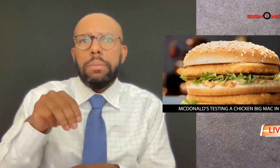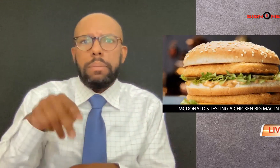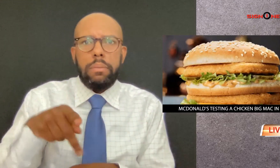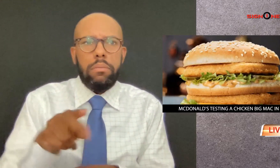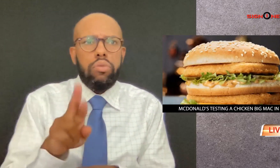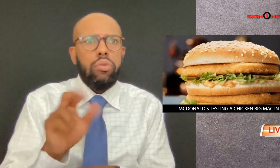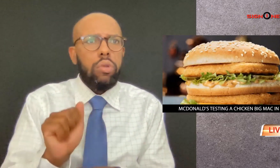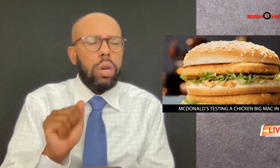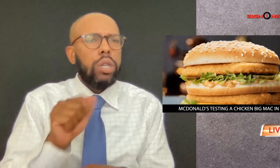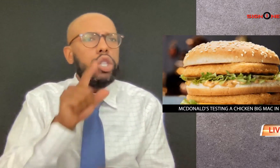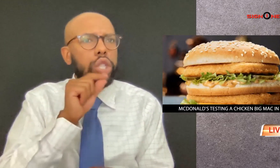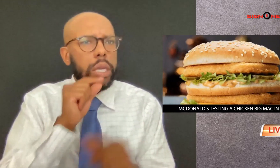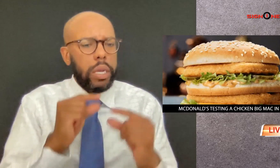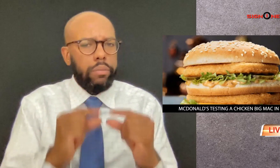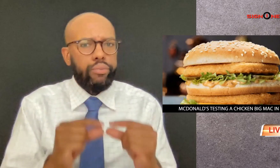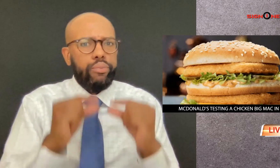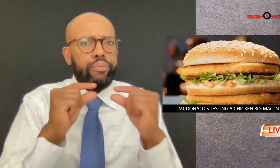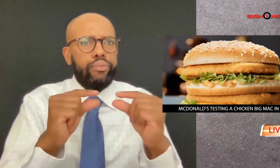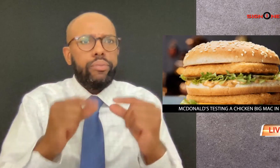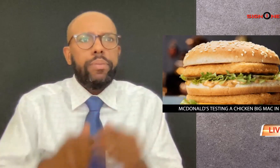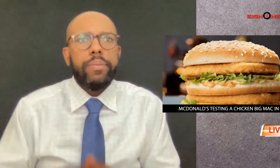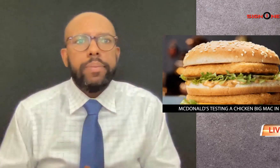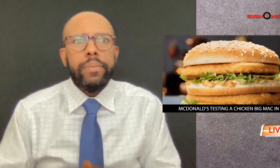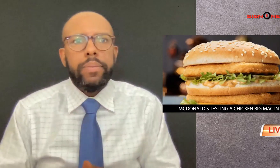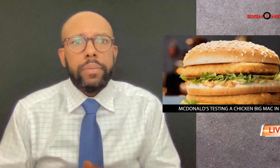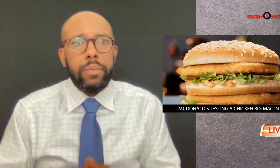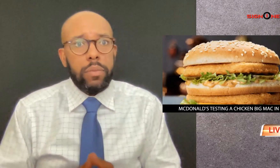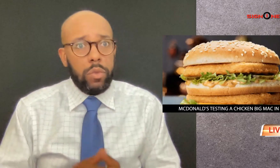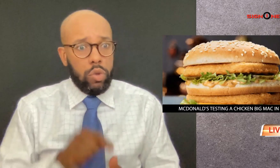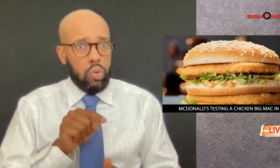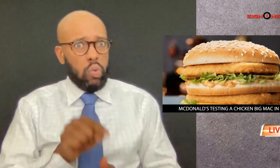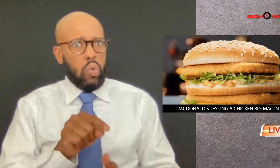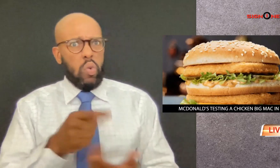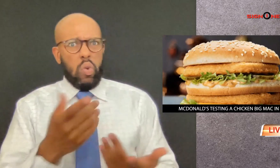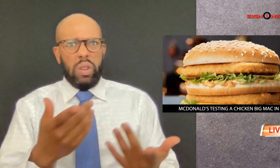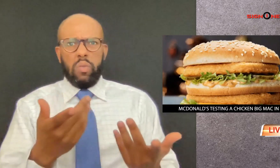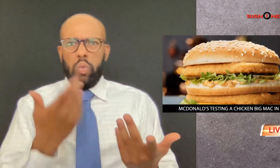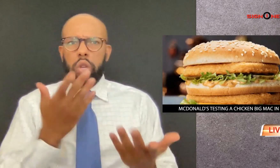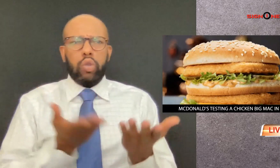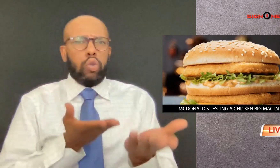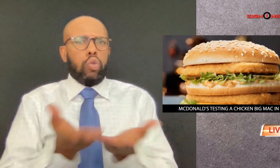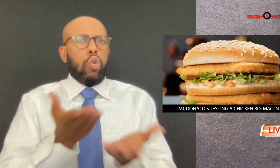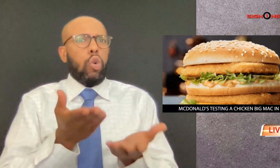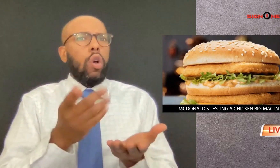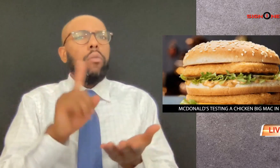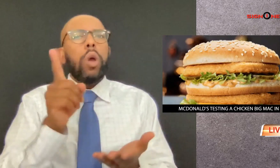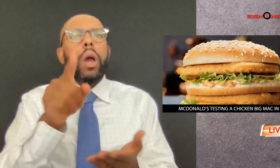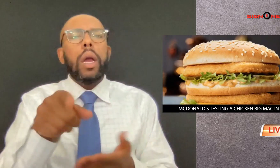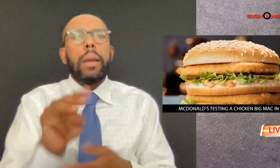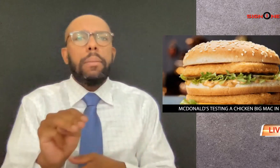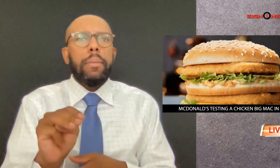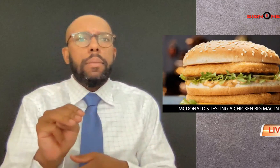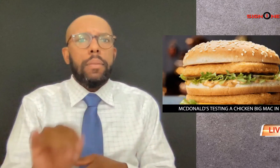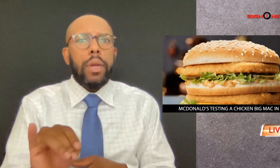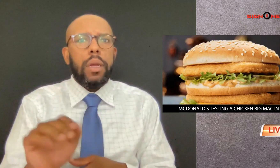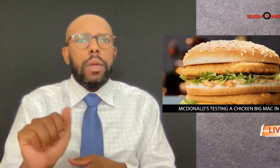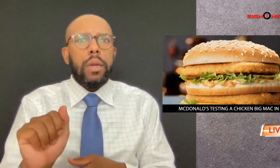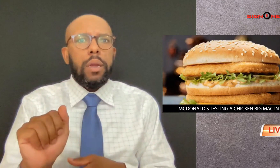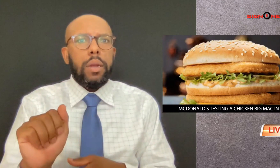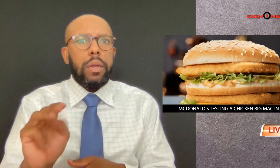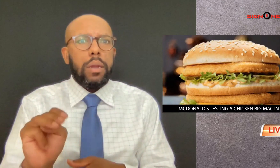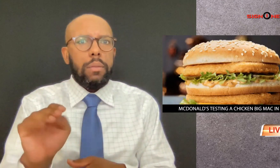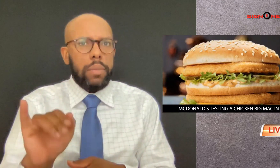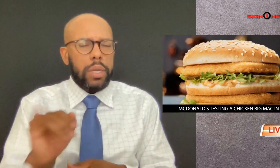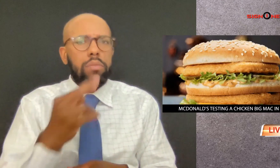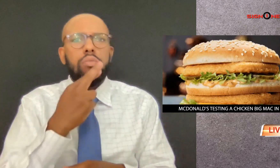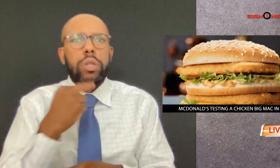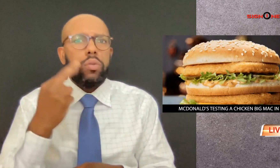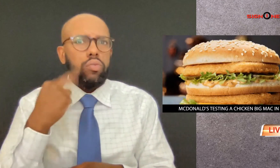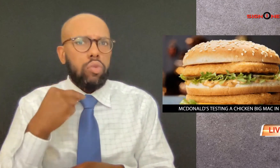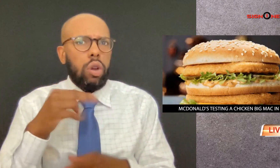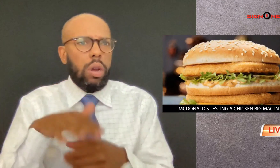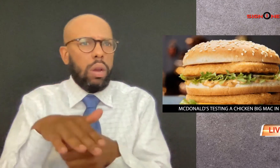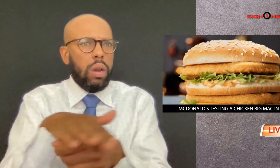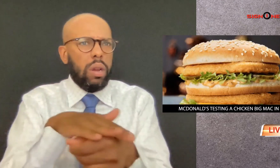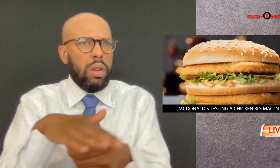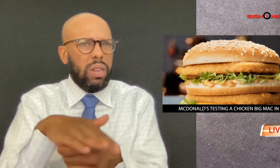of beef, these sandwiches feature a pair of tempura chicken patties